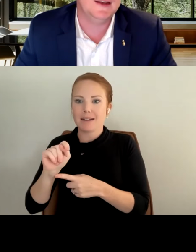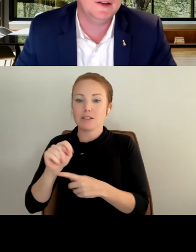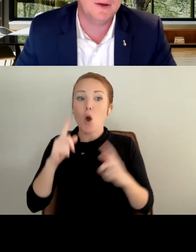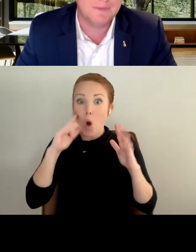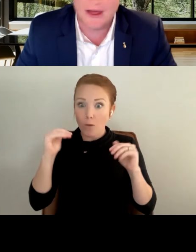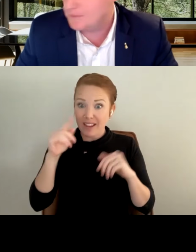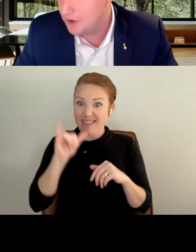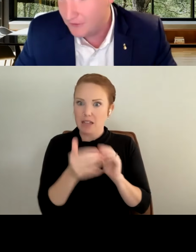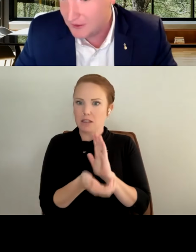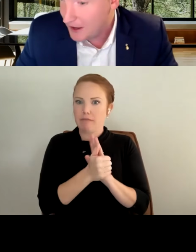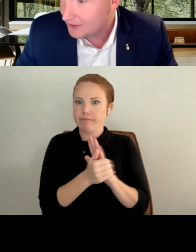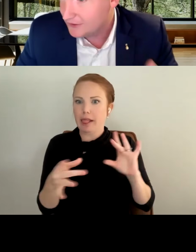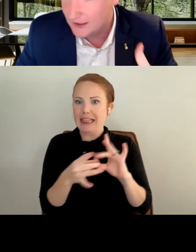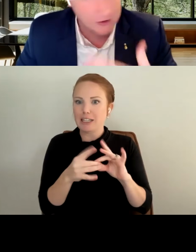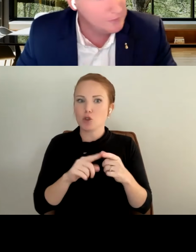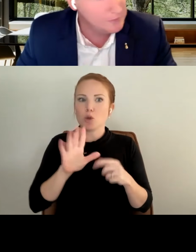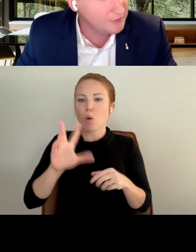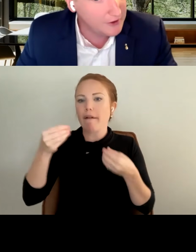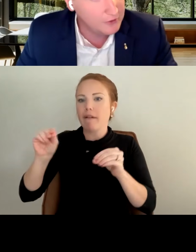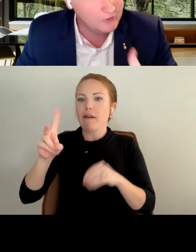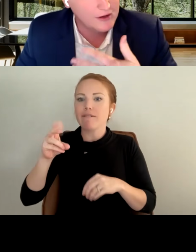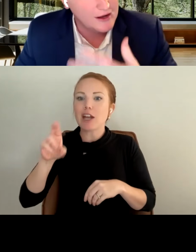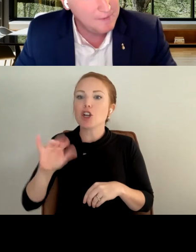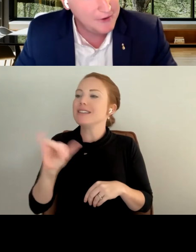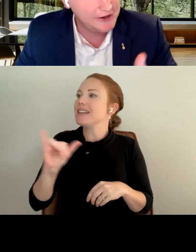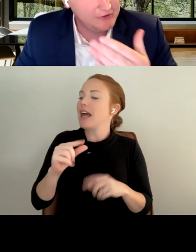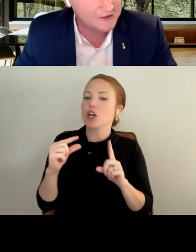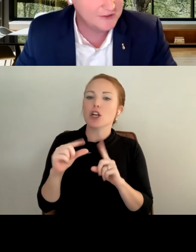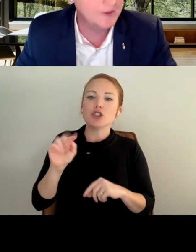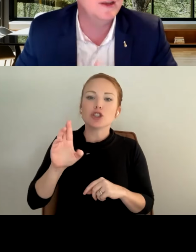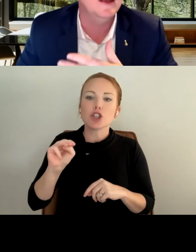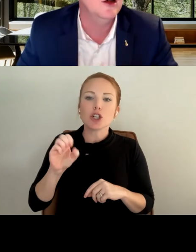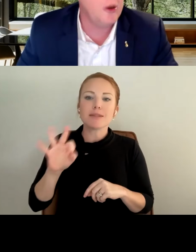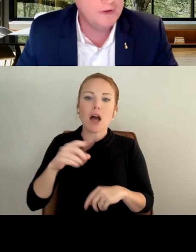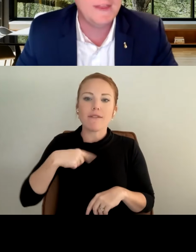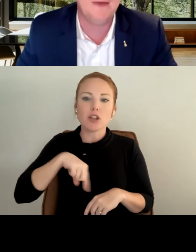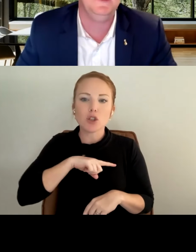you know at the bottom, privacy policy, terms of use, about us, accessibility. Hopefully that